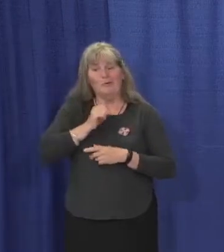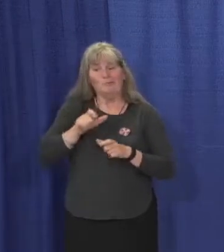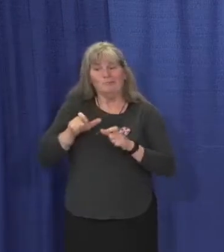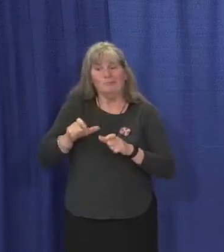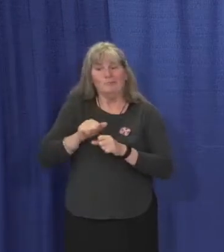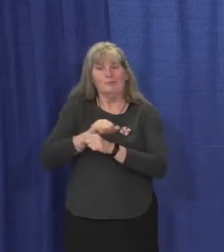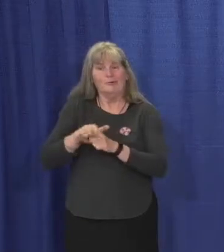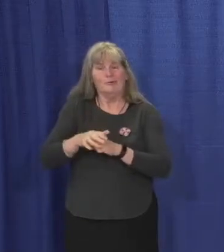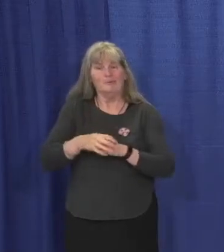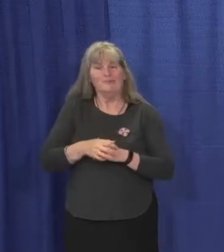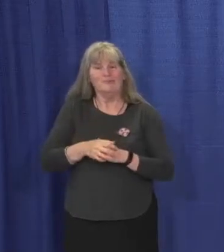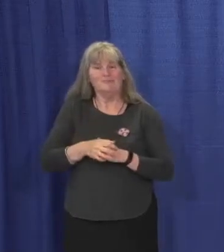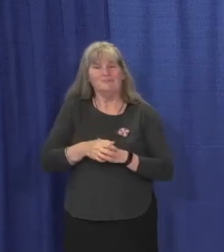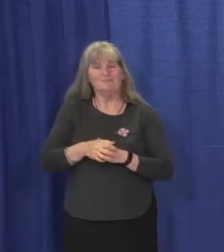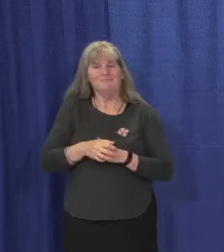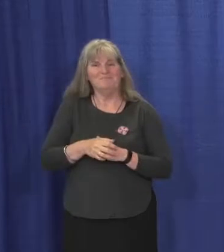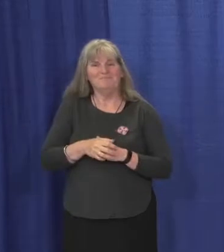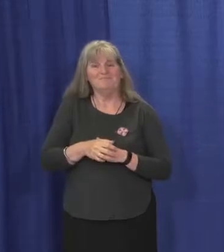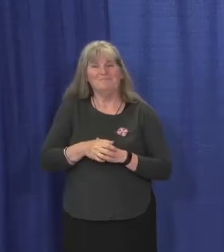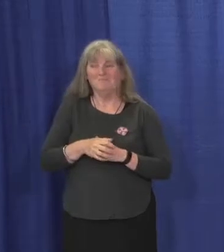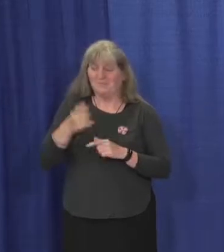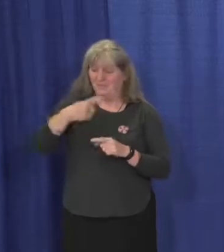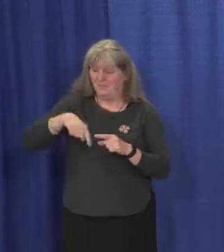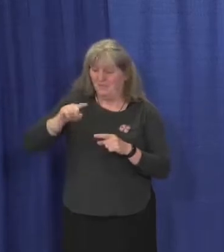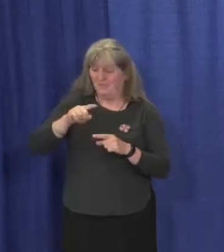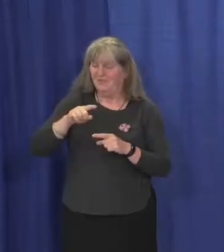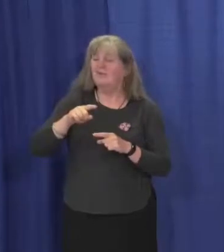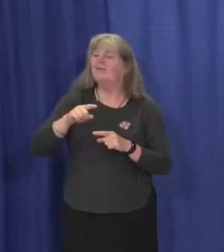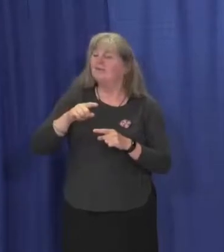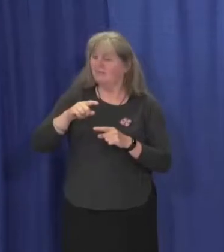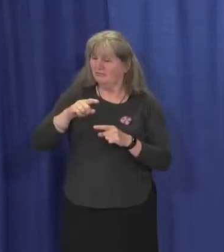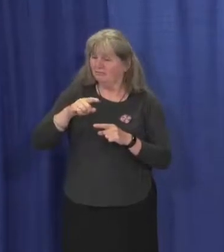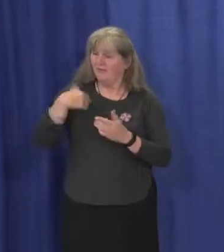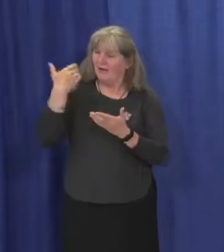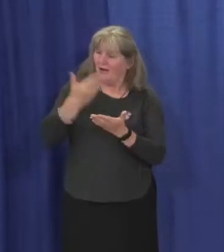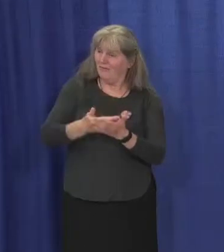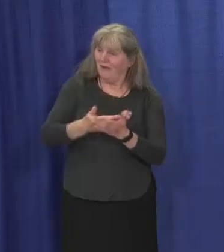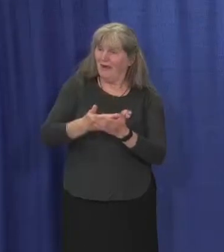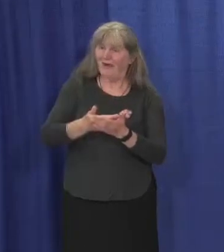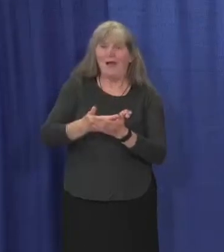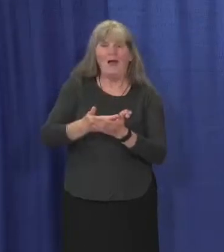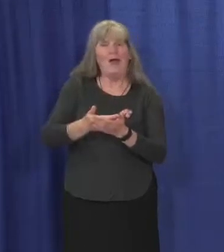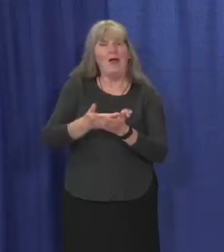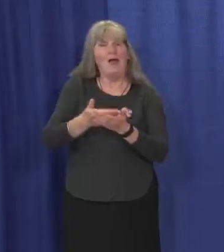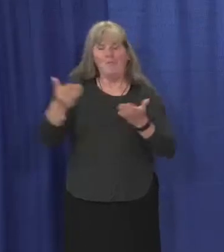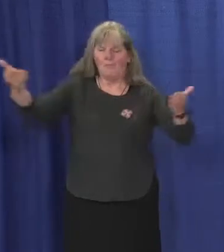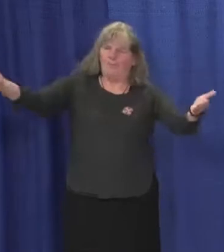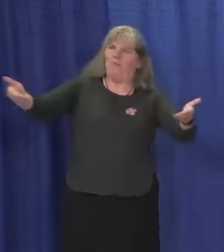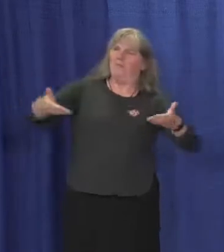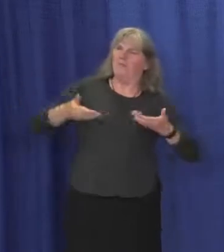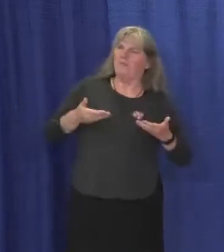response and I know that those who have arrived have been welcome with open eyes and